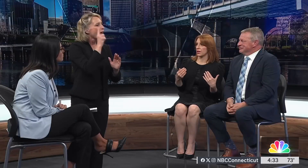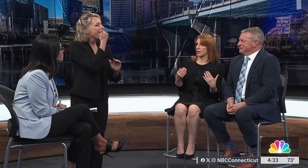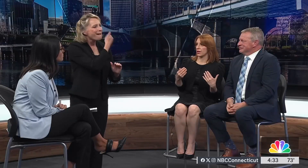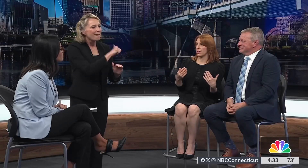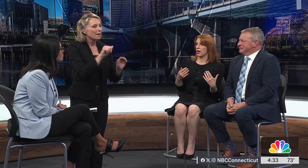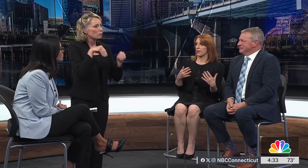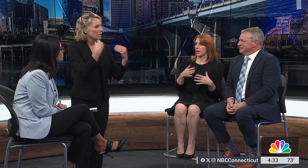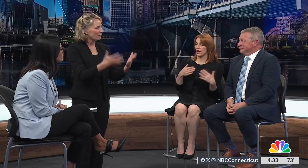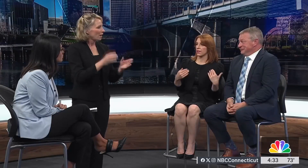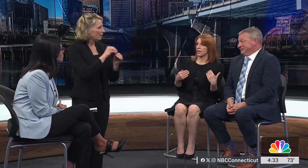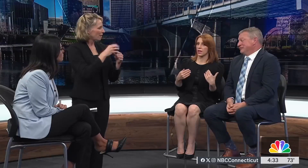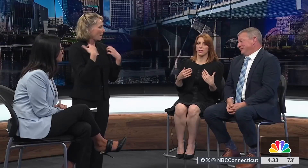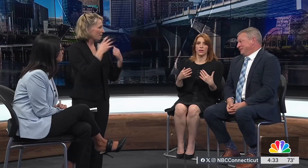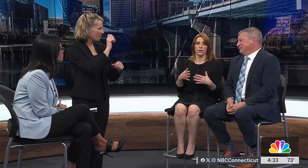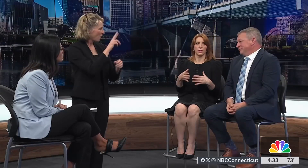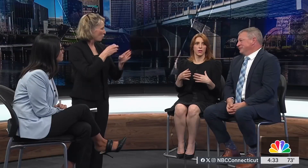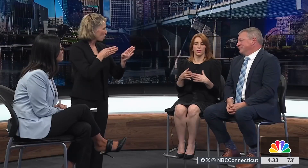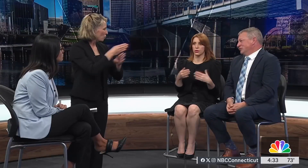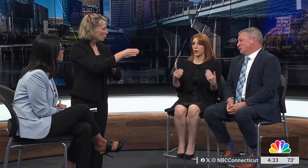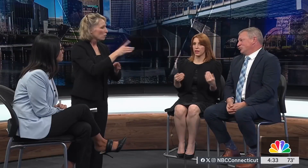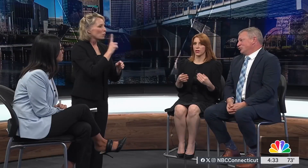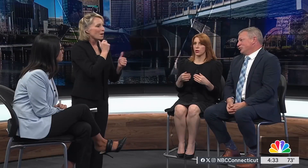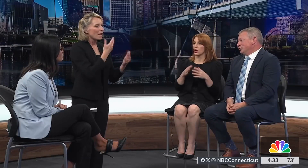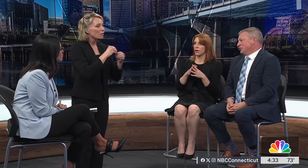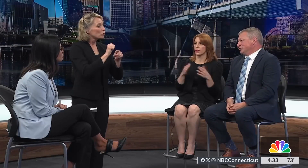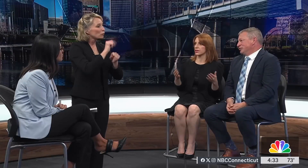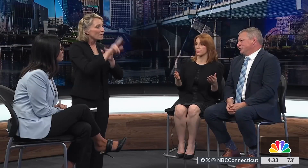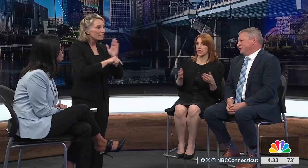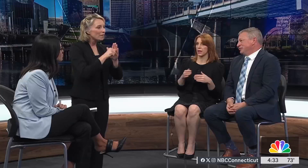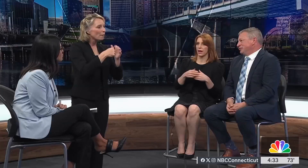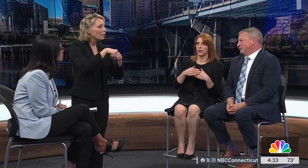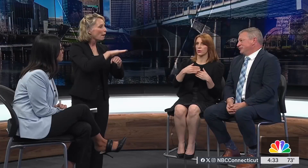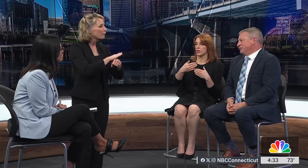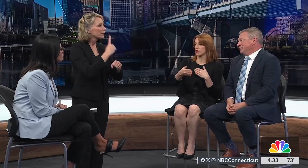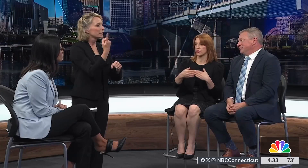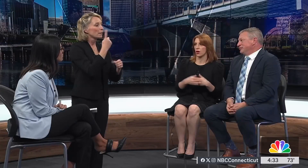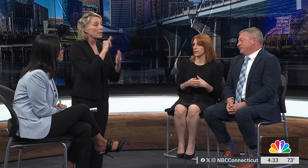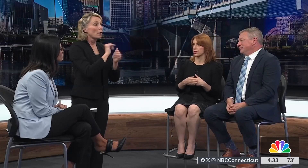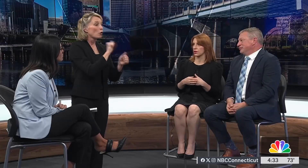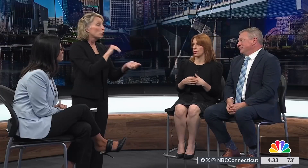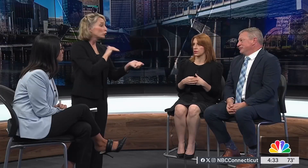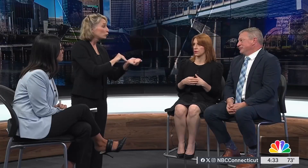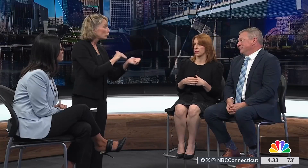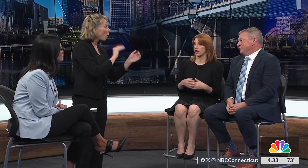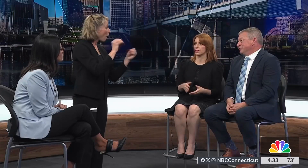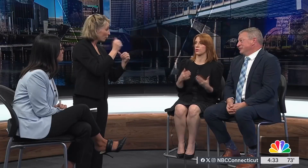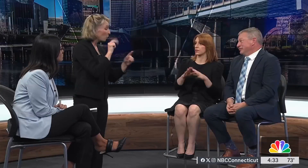patients. Yeah. To Jeff's point, it's not just for hospitals. This video is for really any